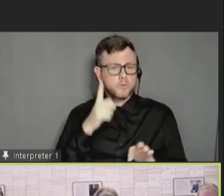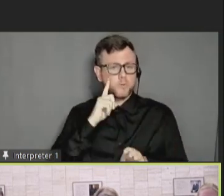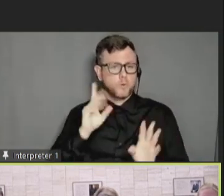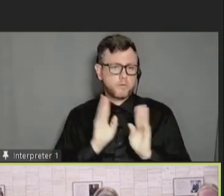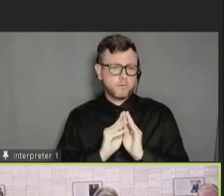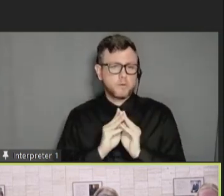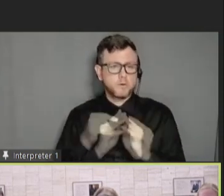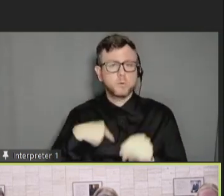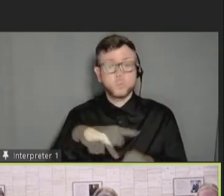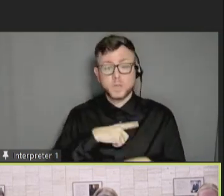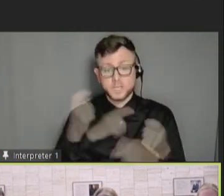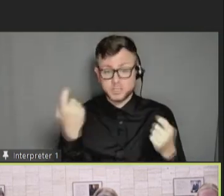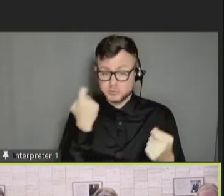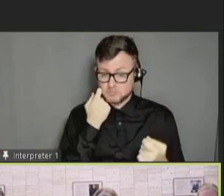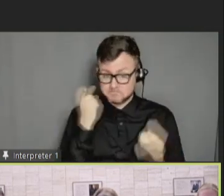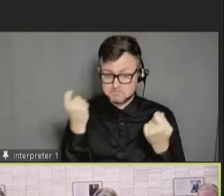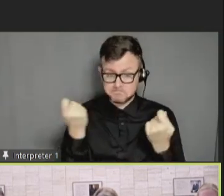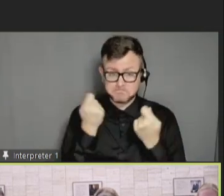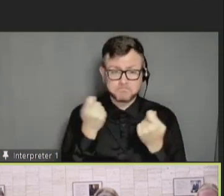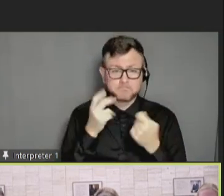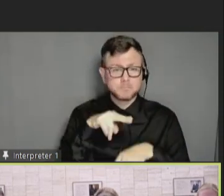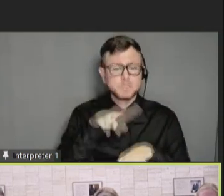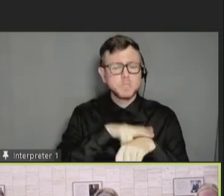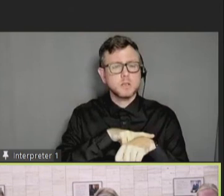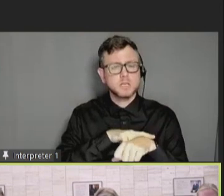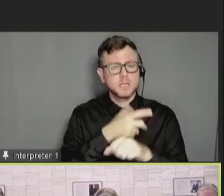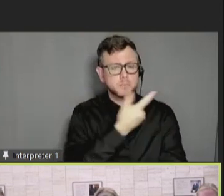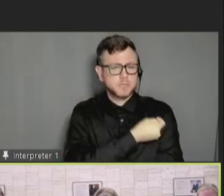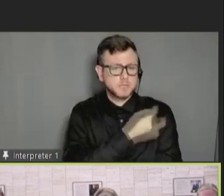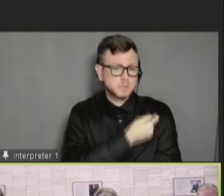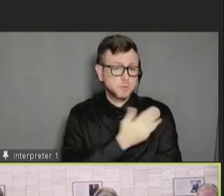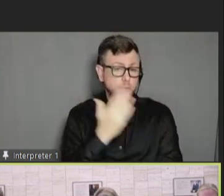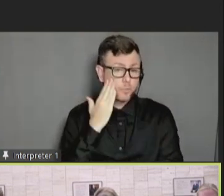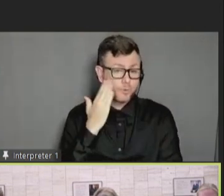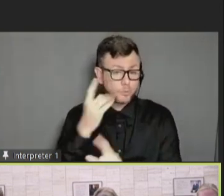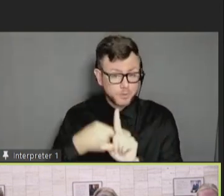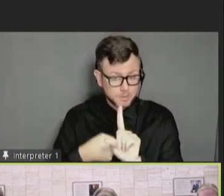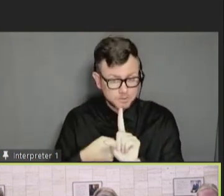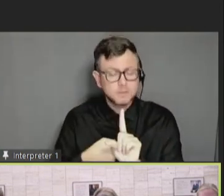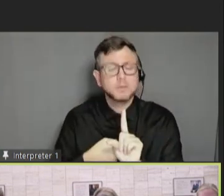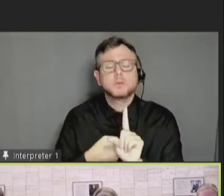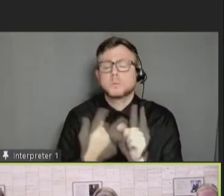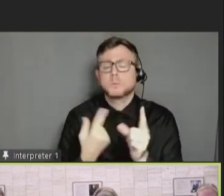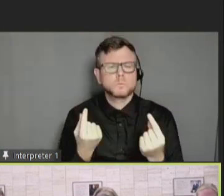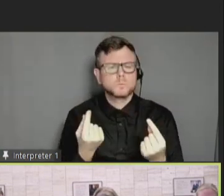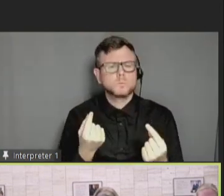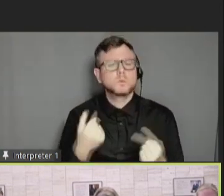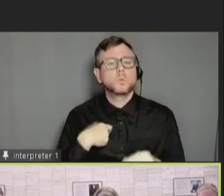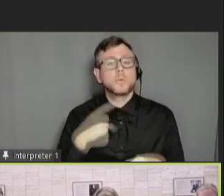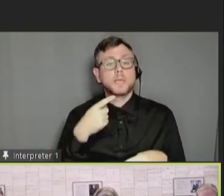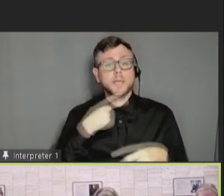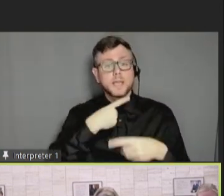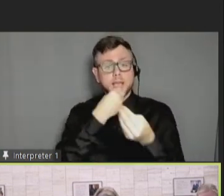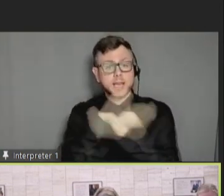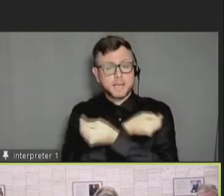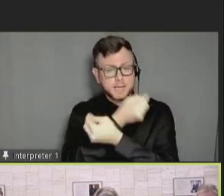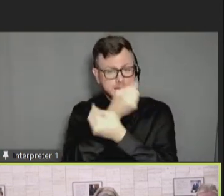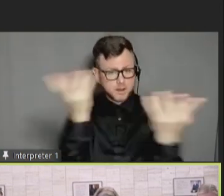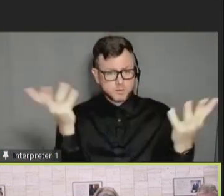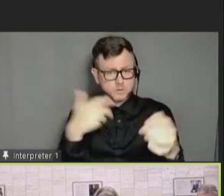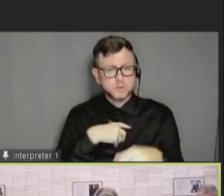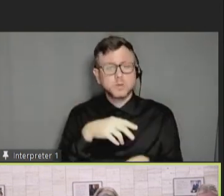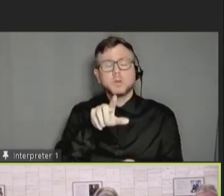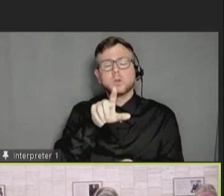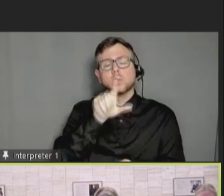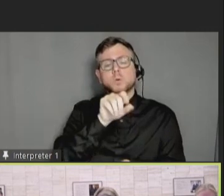We celebrated National Immunization Awareness Month by announcing the 2023 Immunization Champion